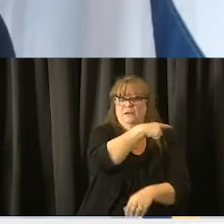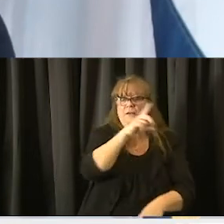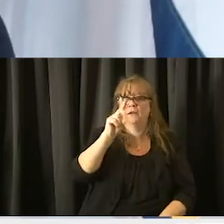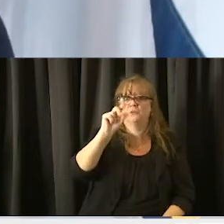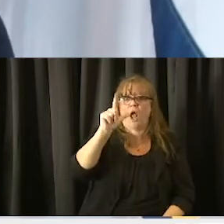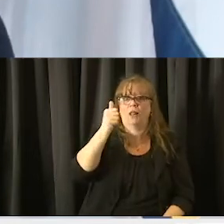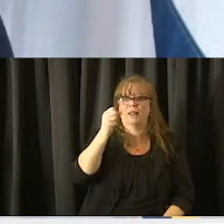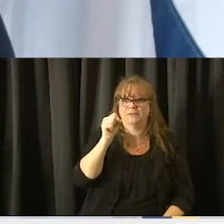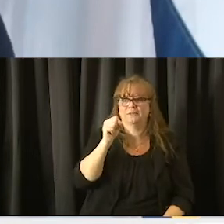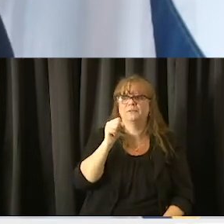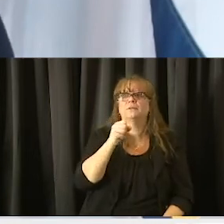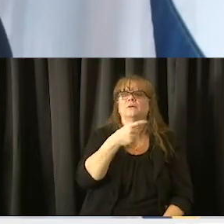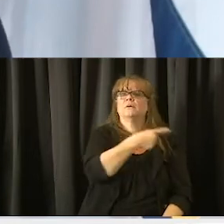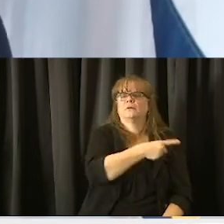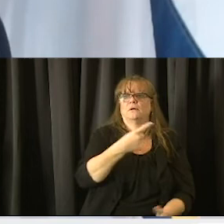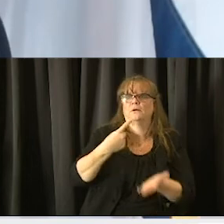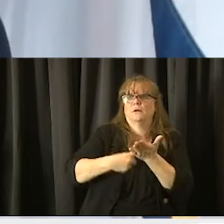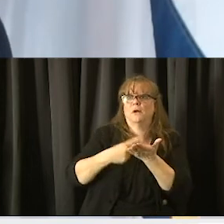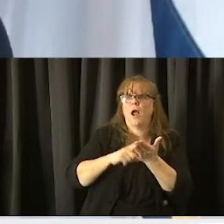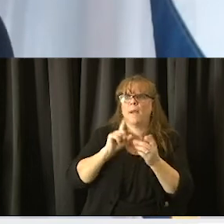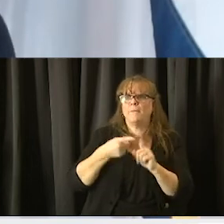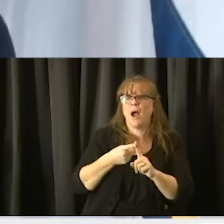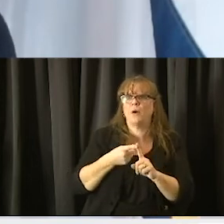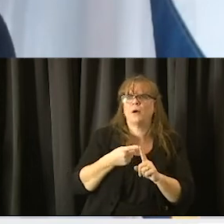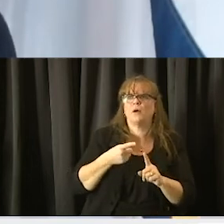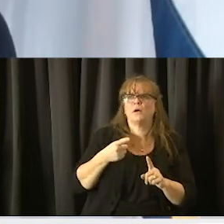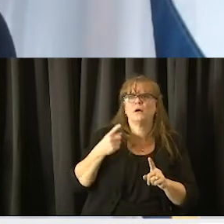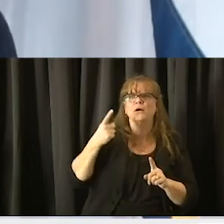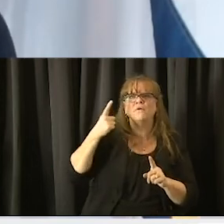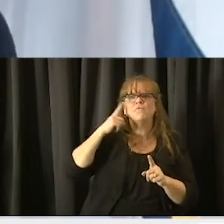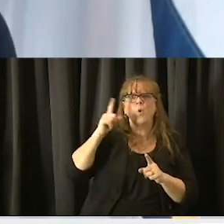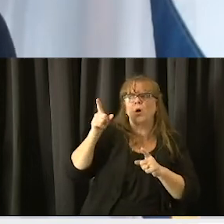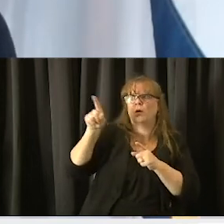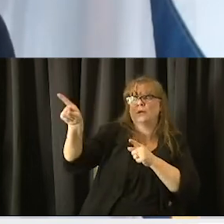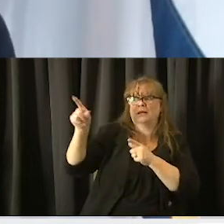douglas county recently launched a campaign to publish home addresses of public health workers